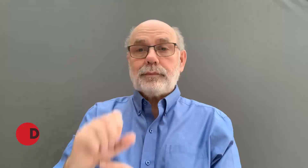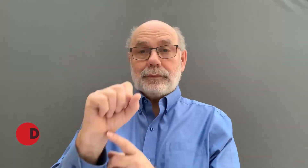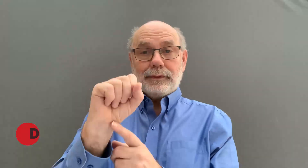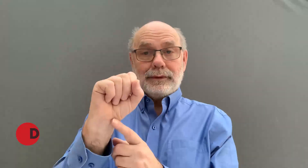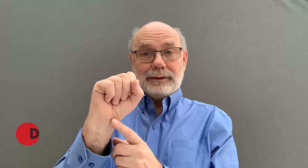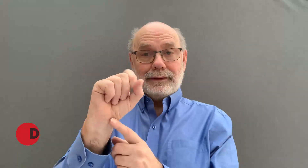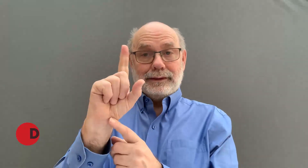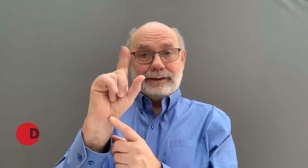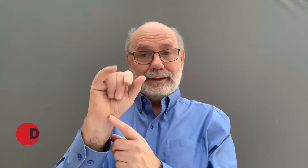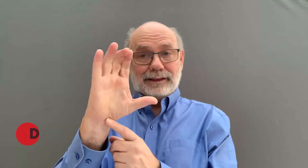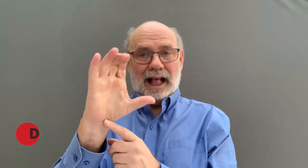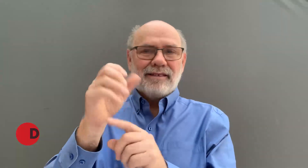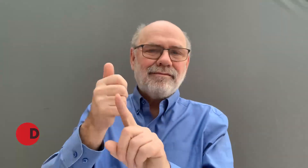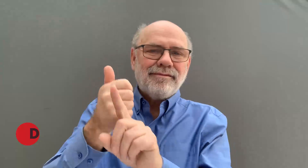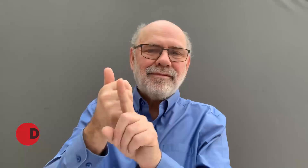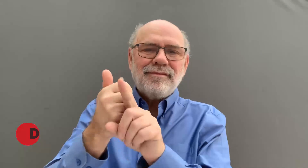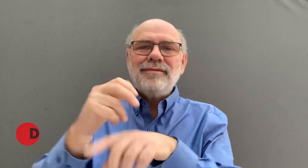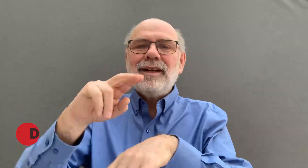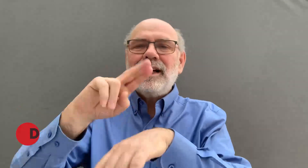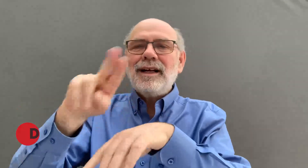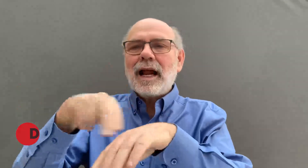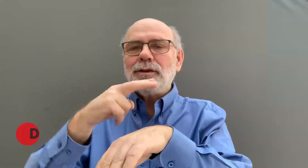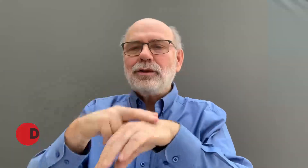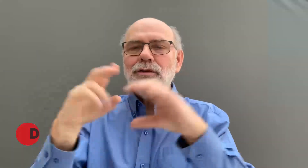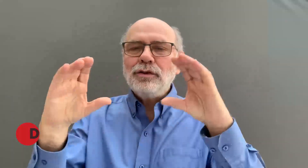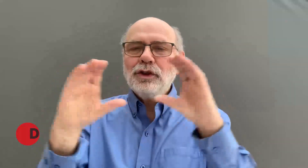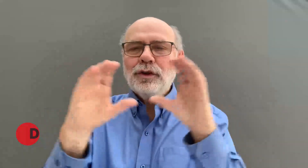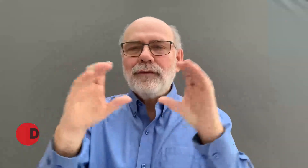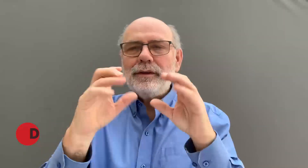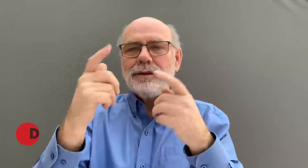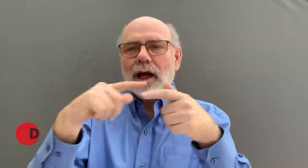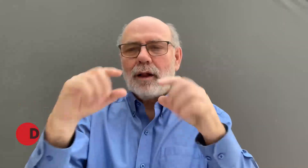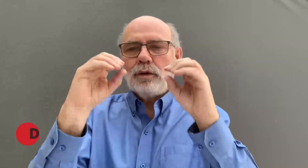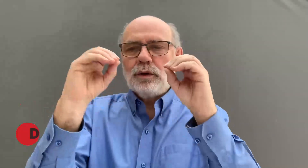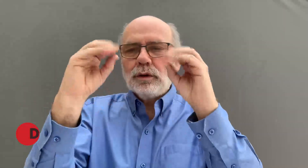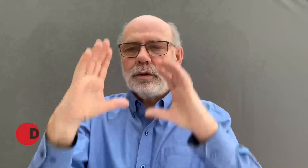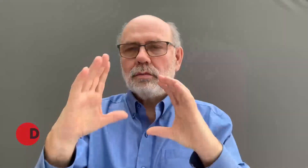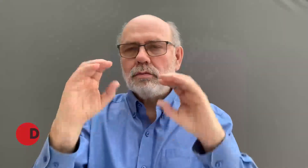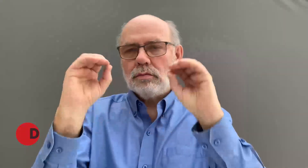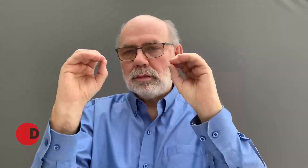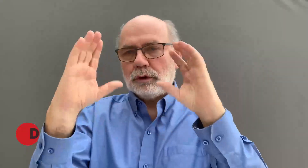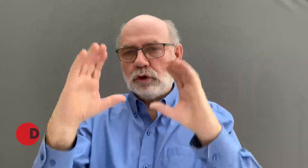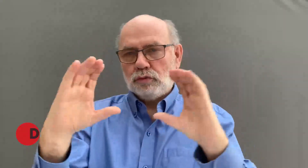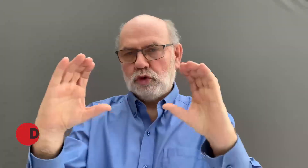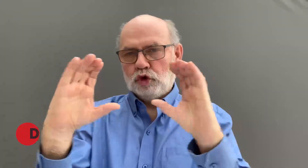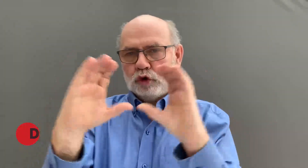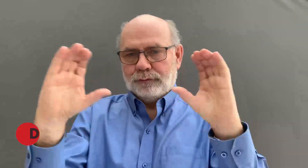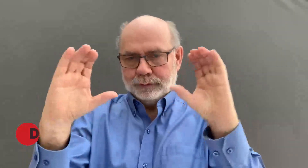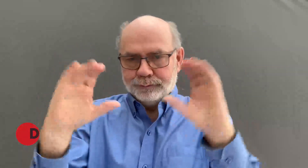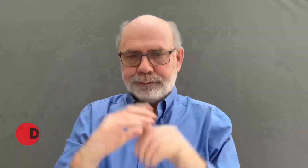SLIC is a national certification to teach Sign Language.